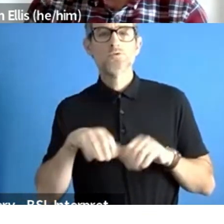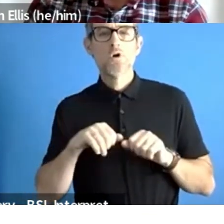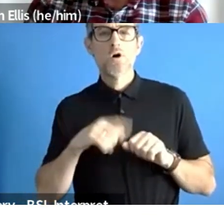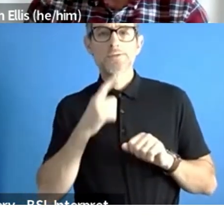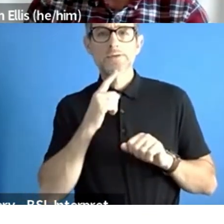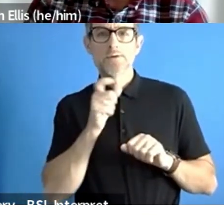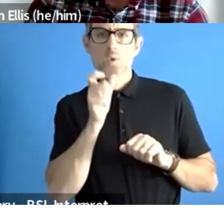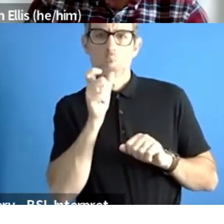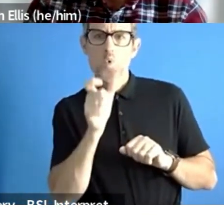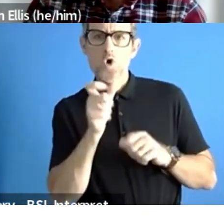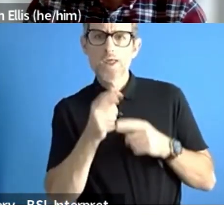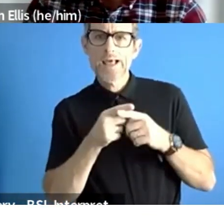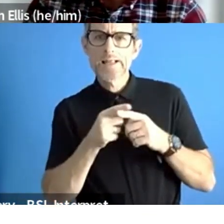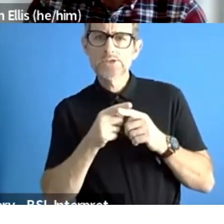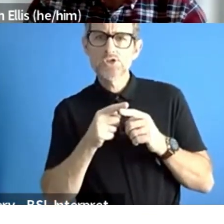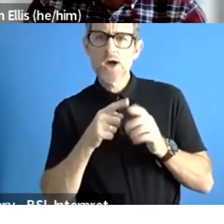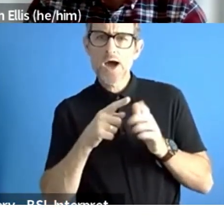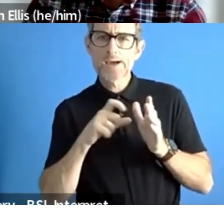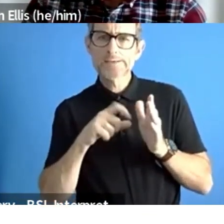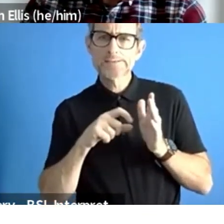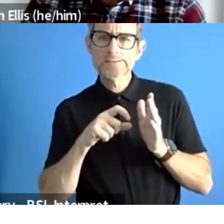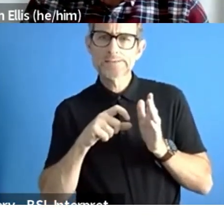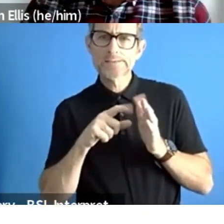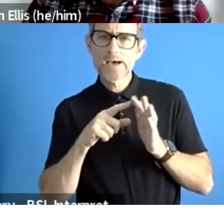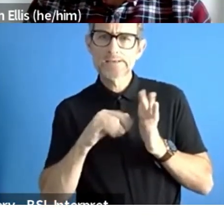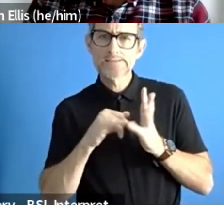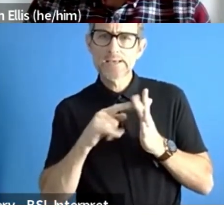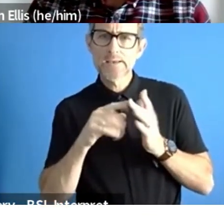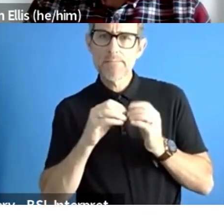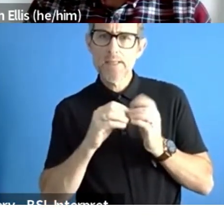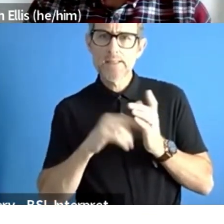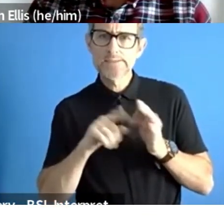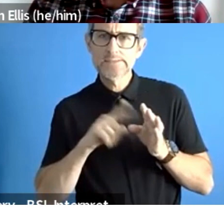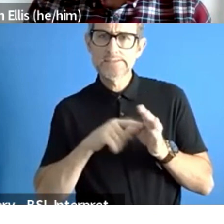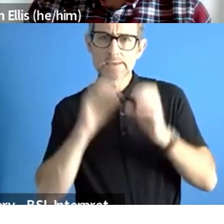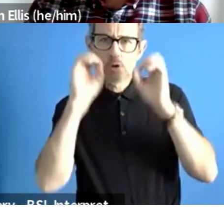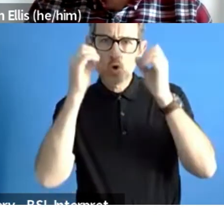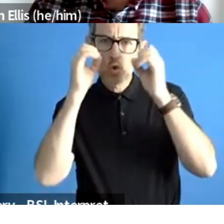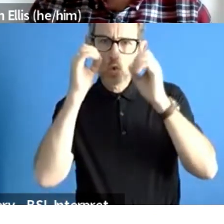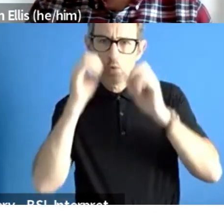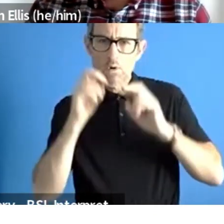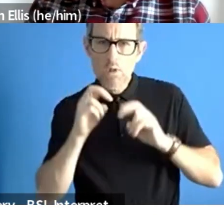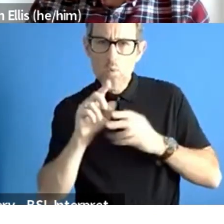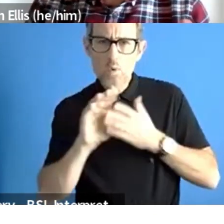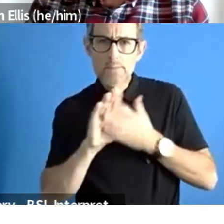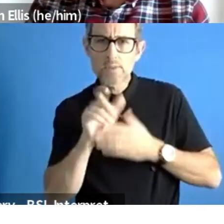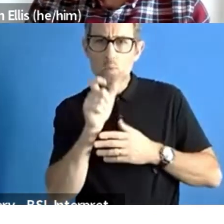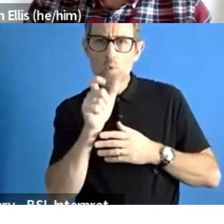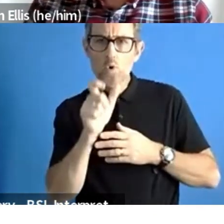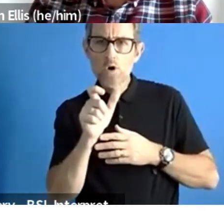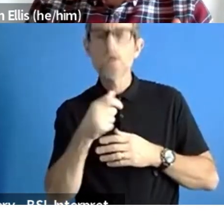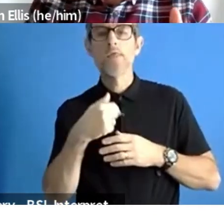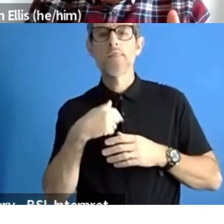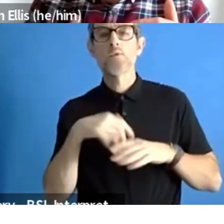I Googled it and it snowballed from there.